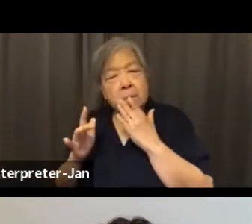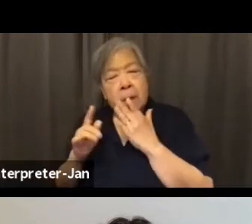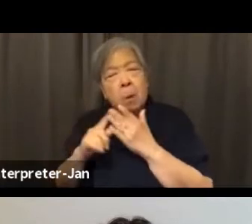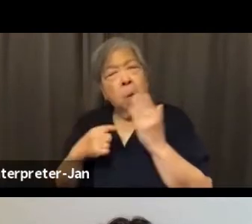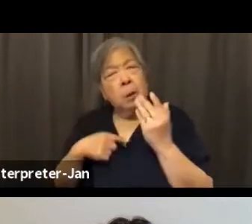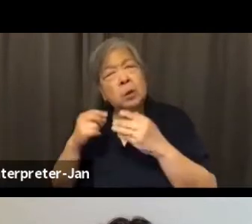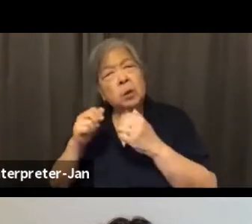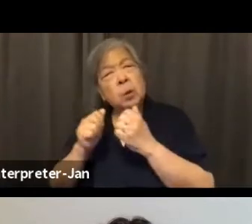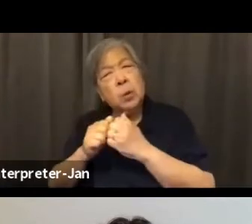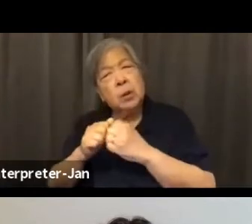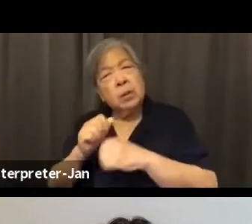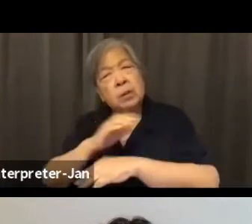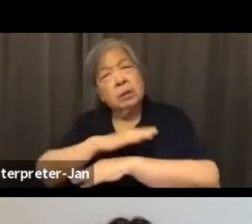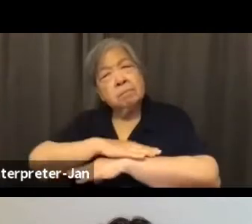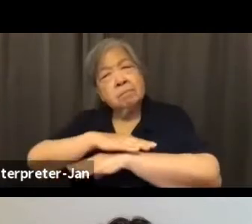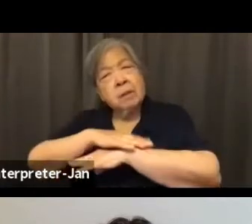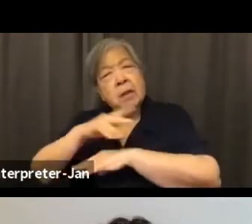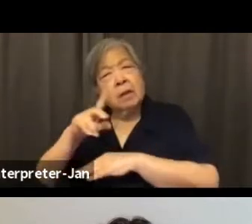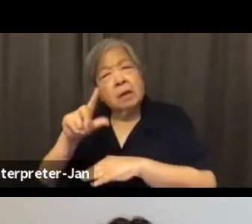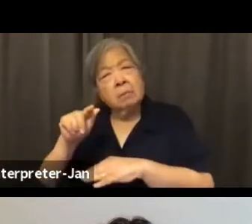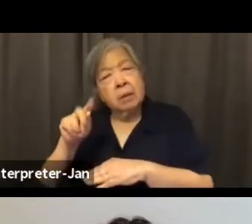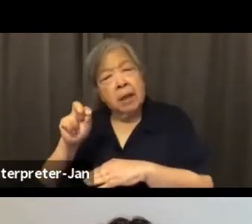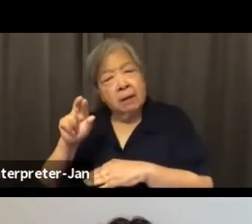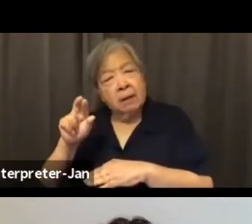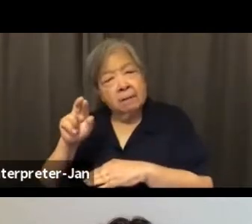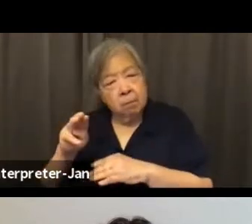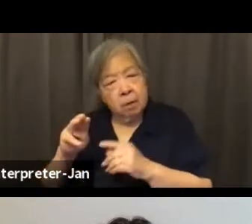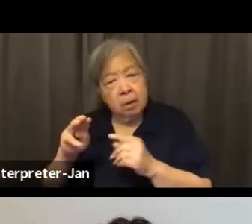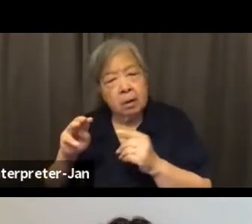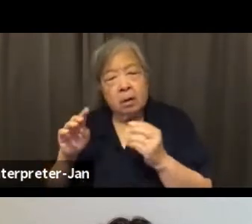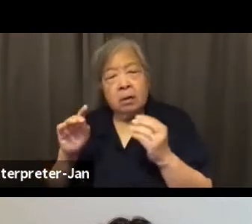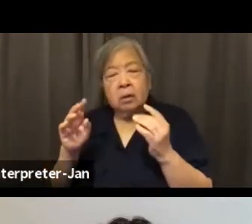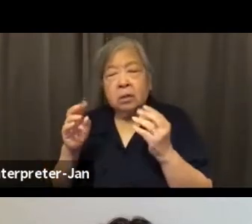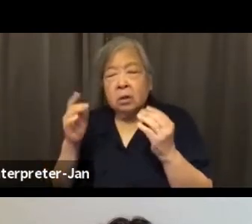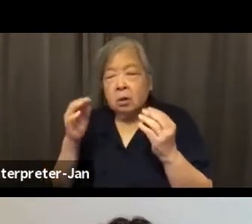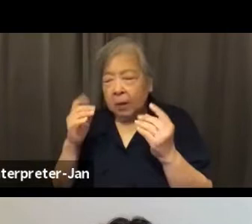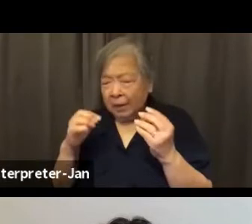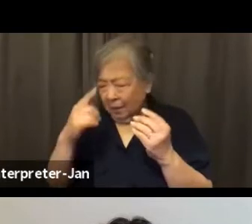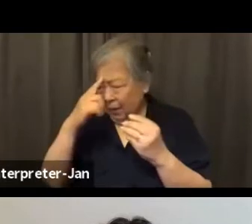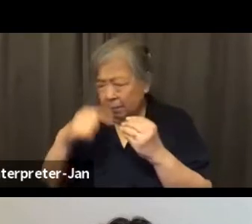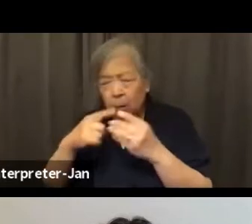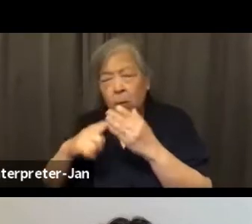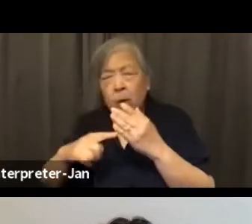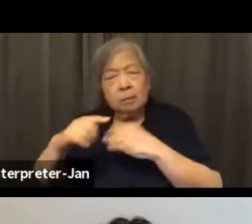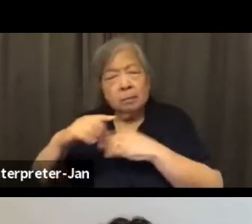And what we had to implement to decide on the platform for synchronous and asynchronous